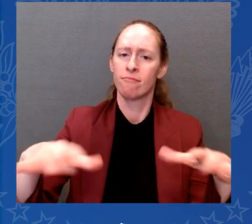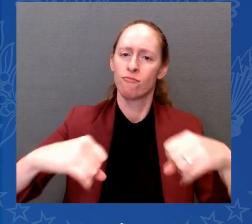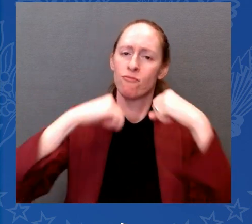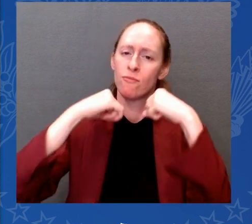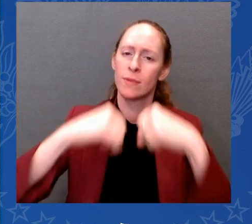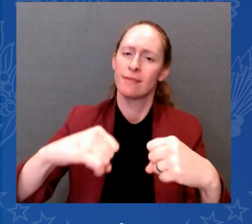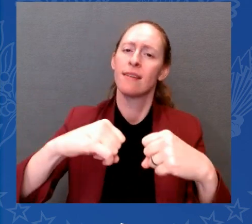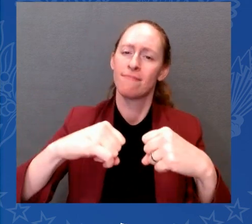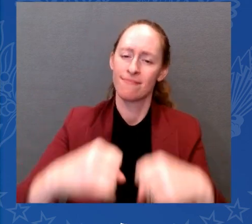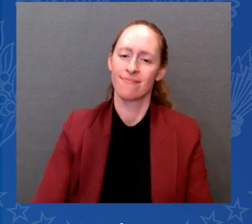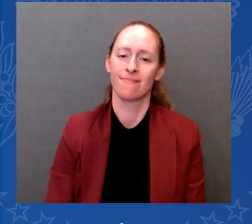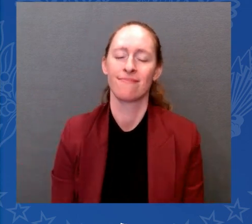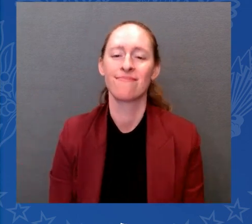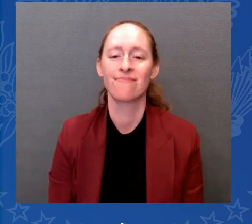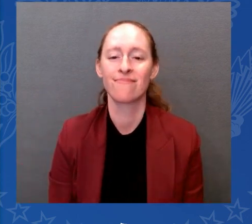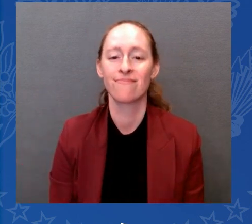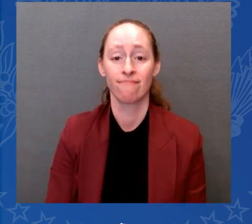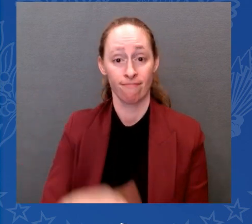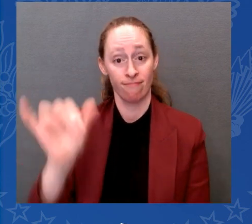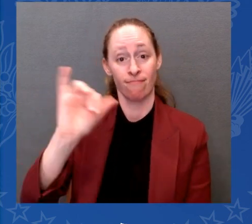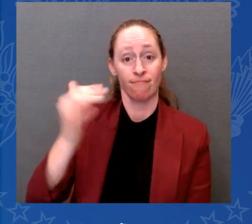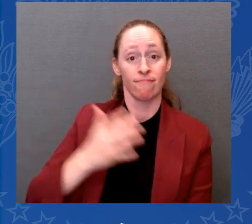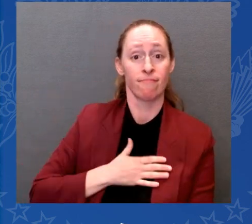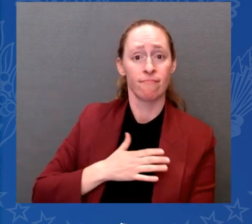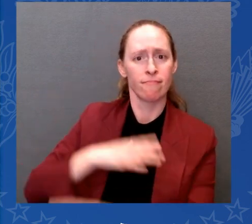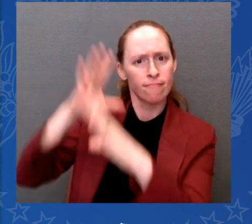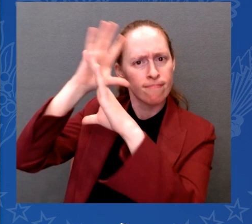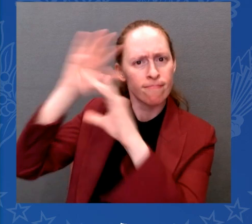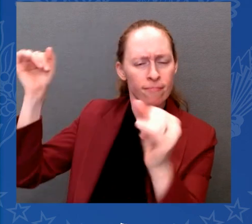another 225,000 acres 60 miles from here.